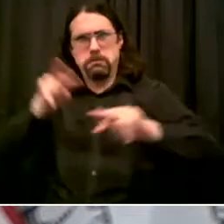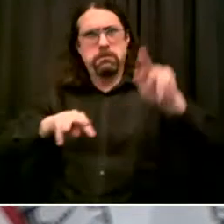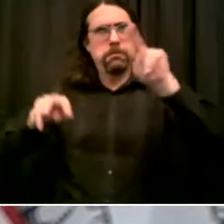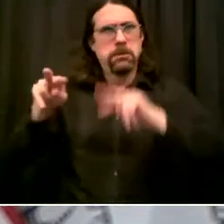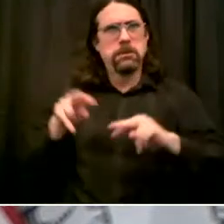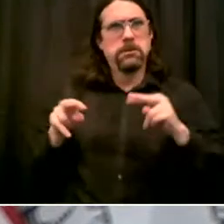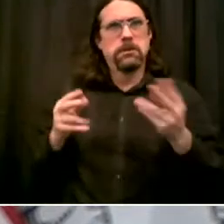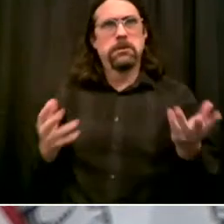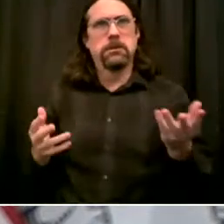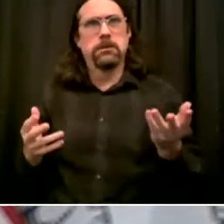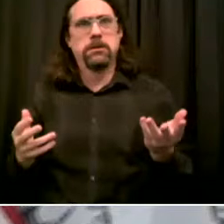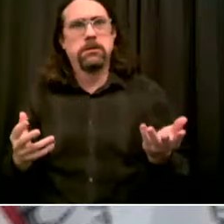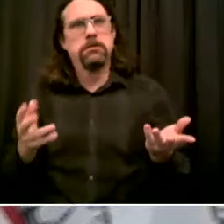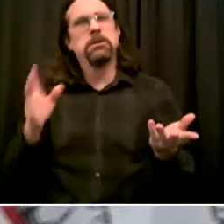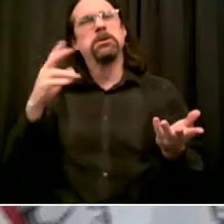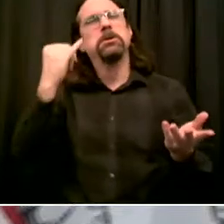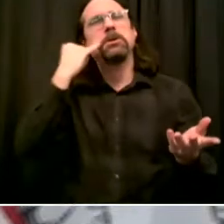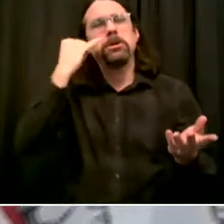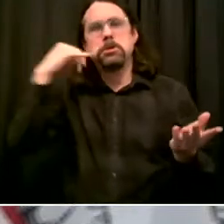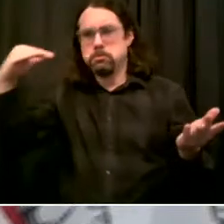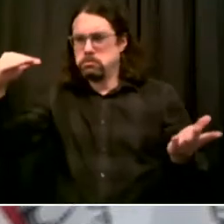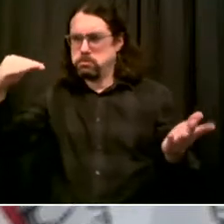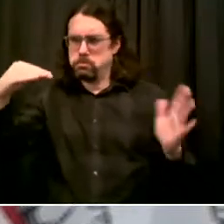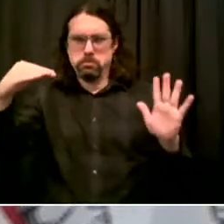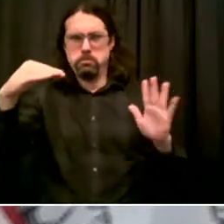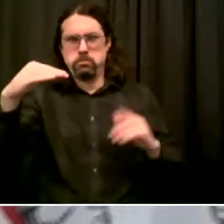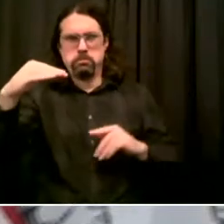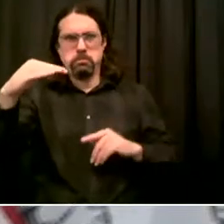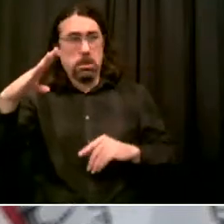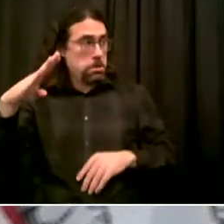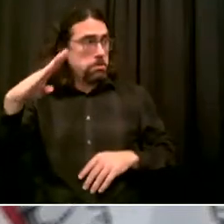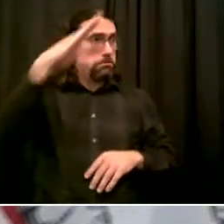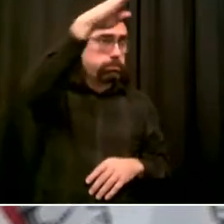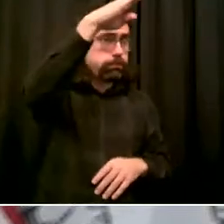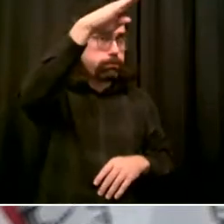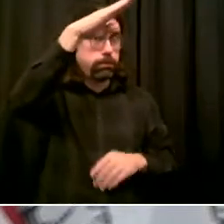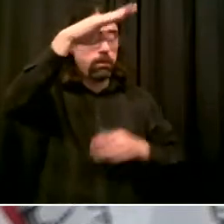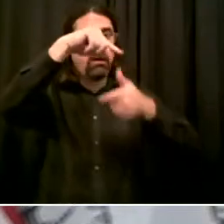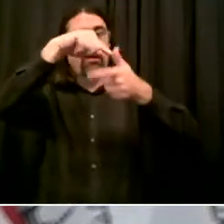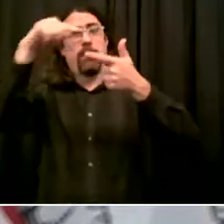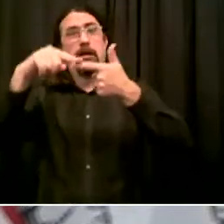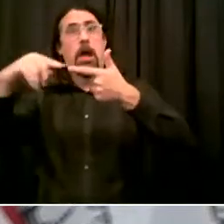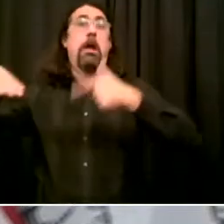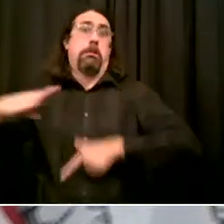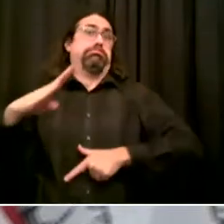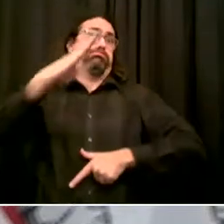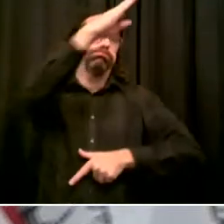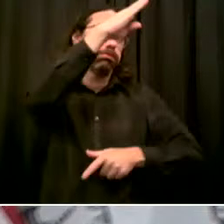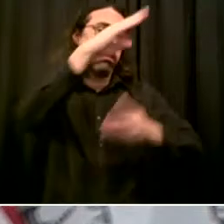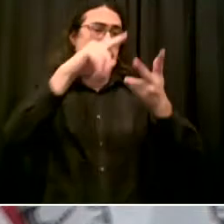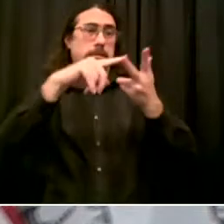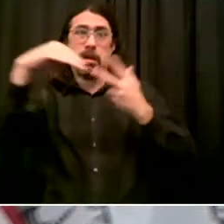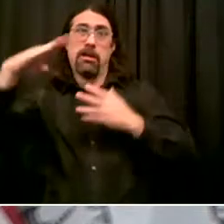YOU CLEARLY HAVE A SERIOUS ISSUE ON YOUR HANDS.